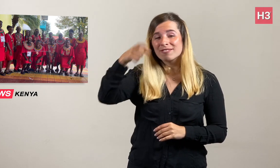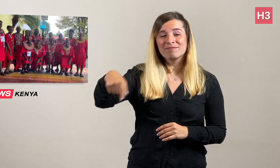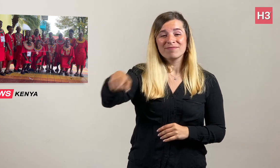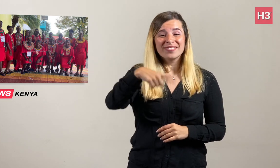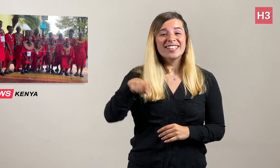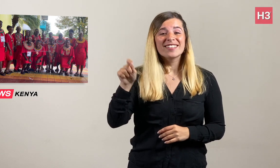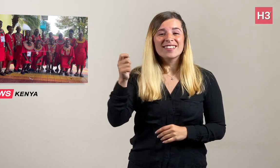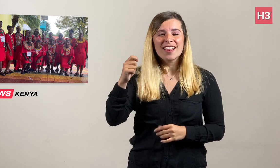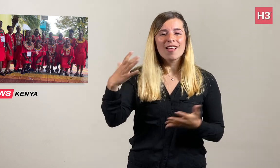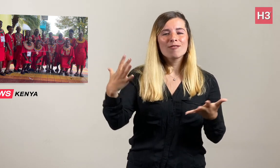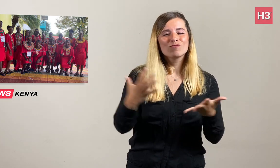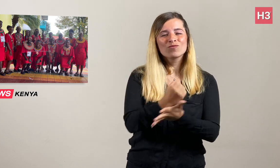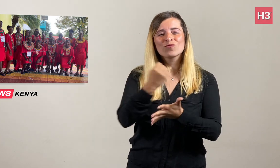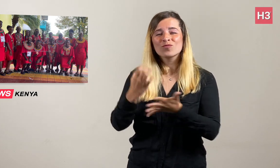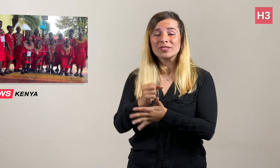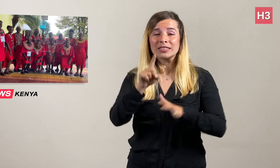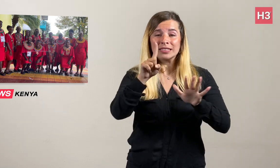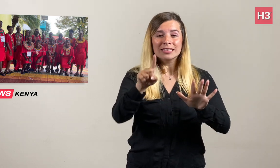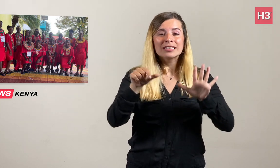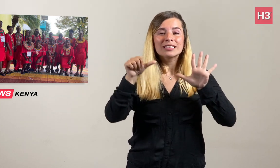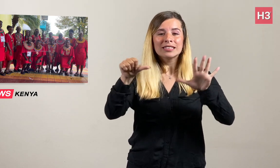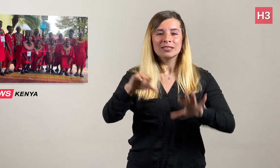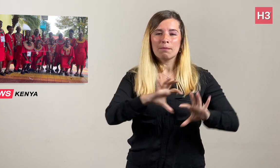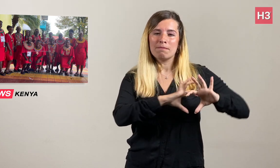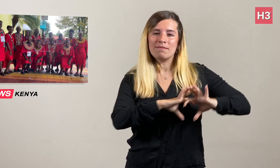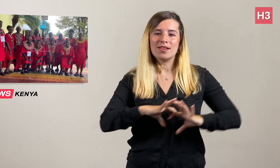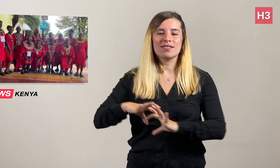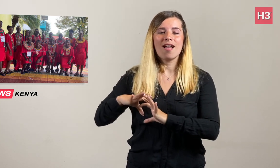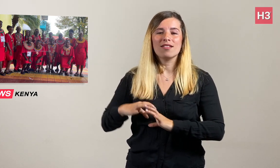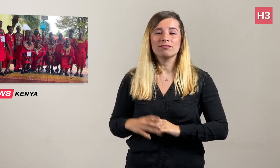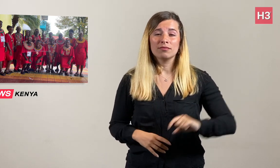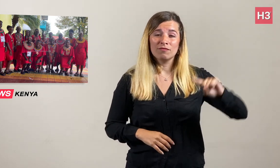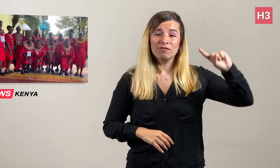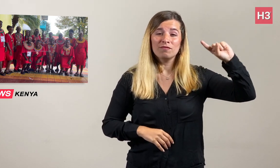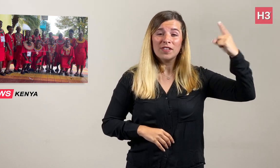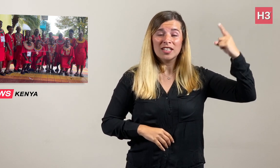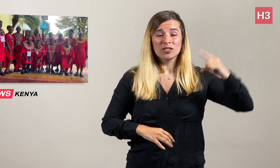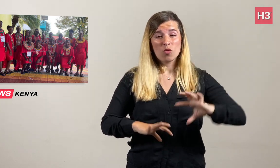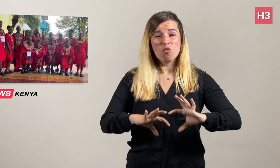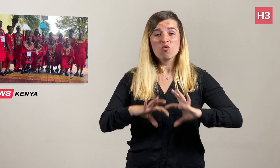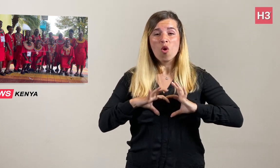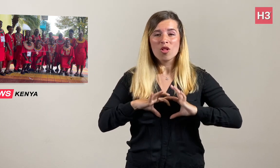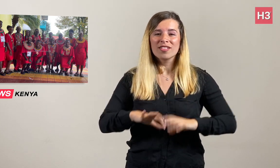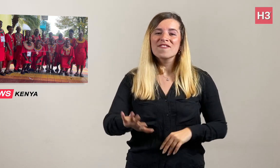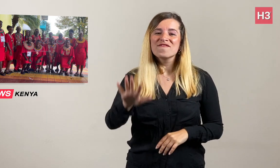Kenya won 16 medals - 5 Gold, 5 Silver and 6 Bronze